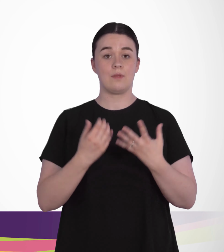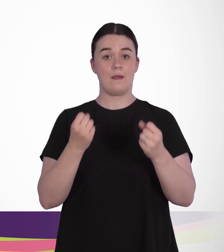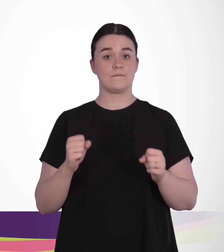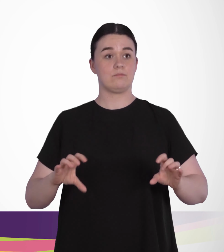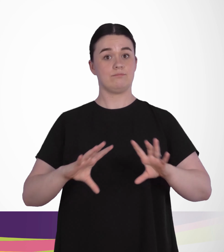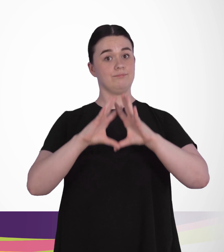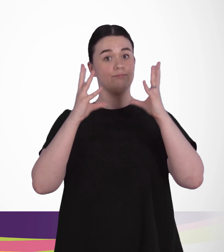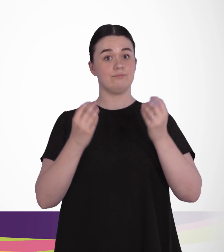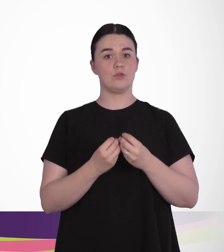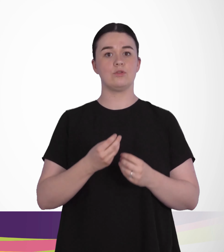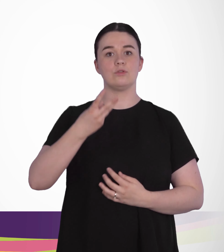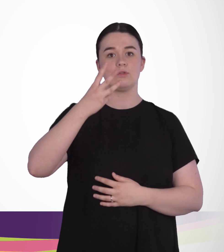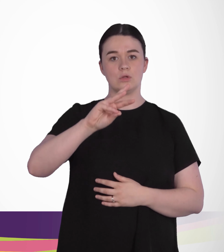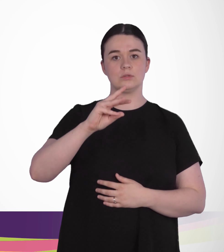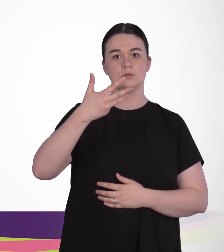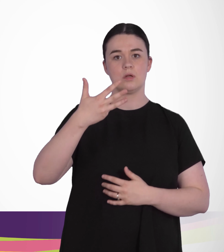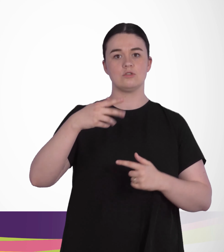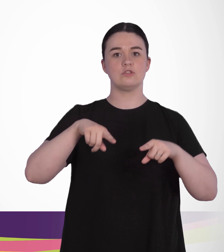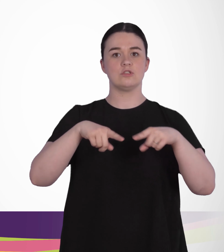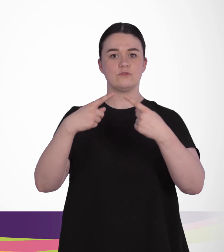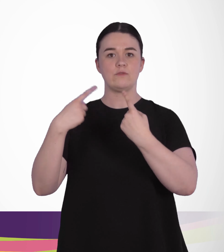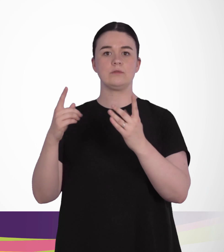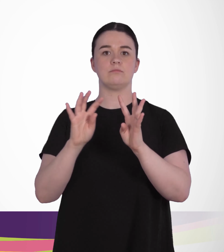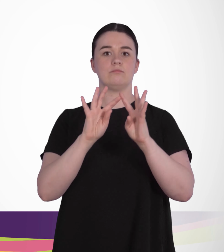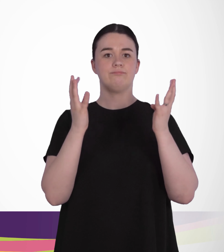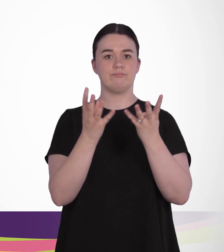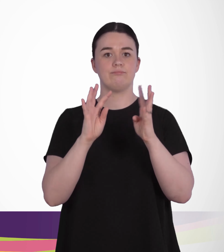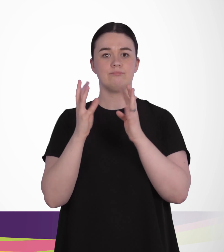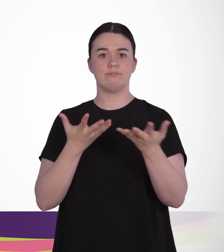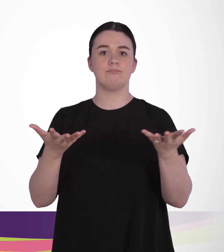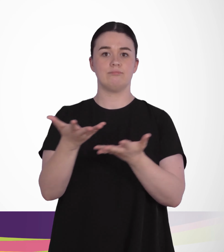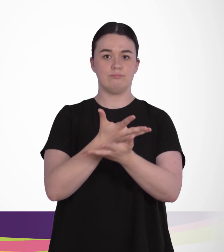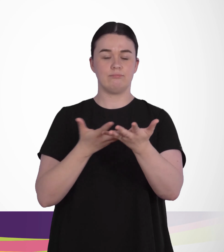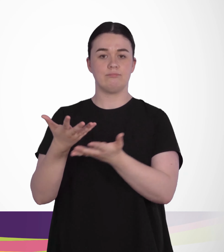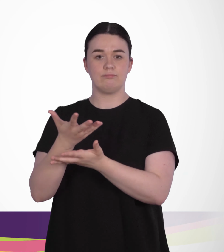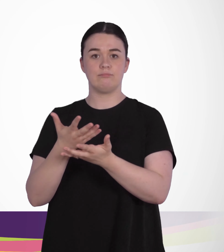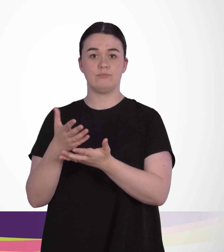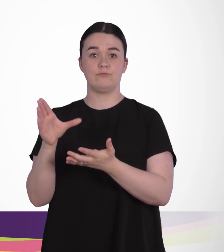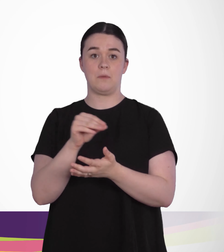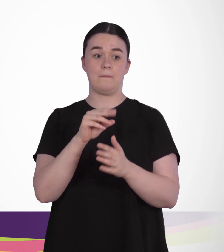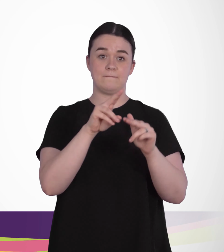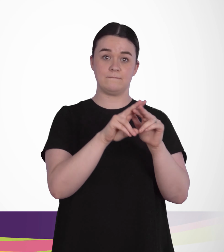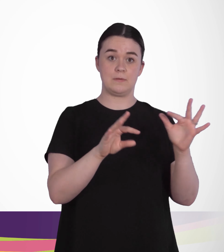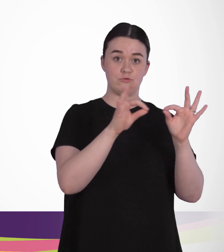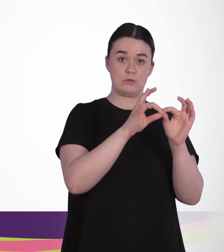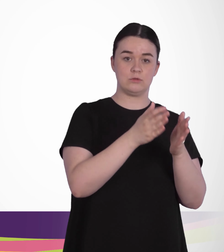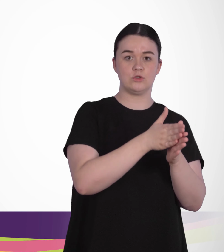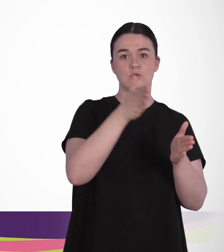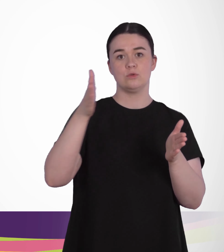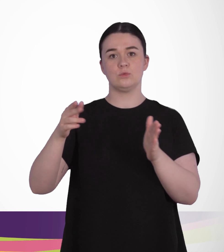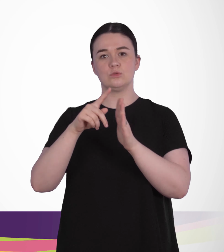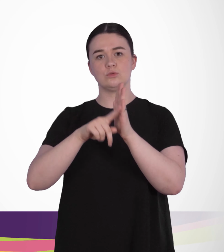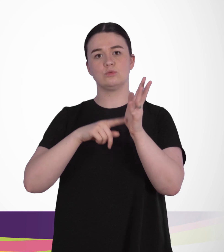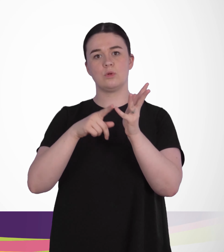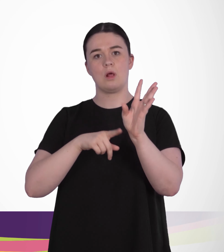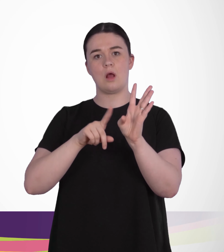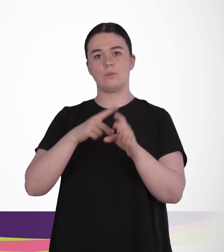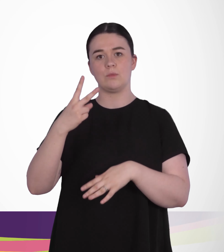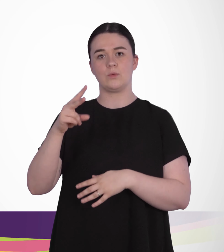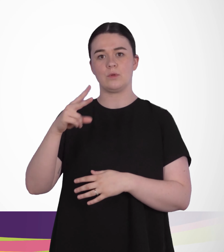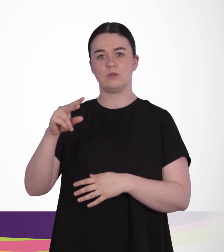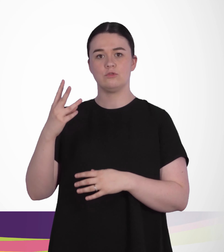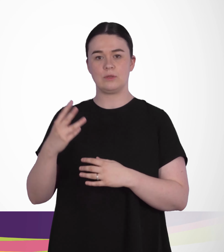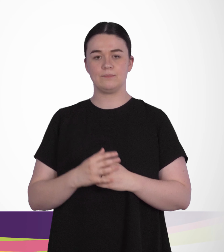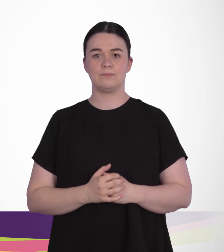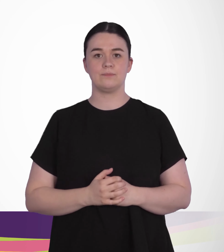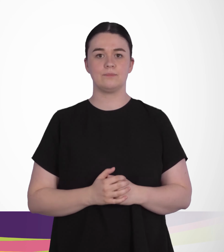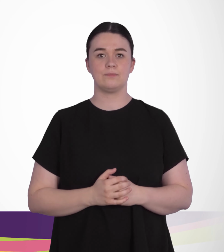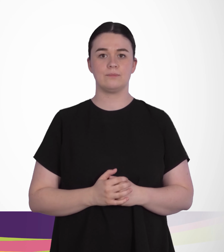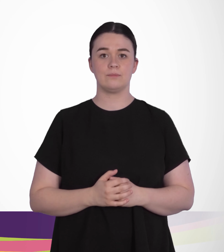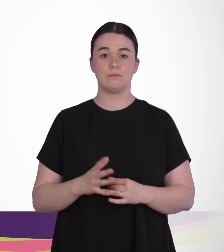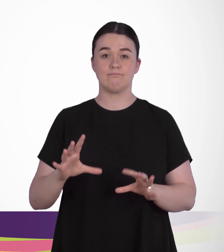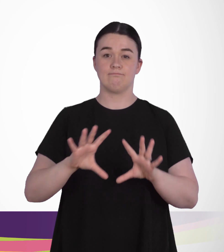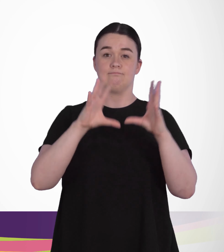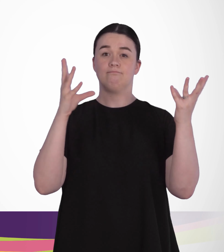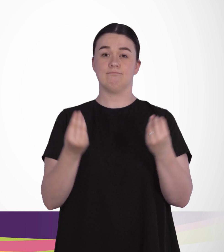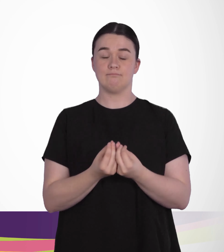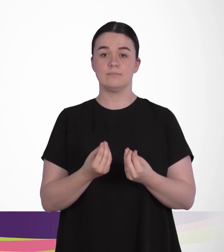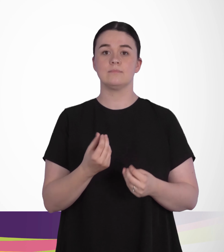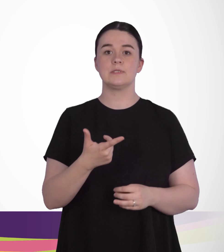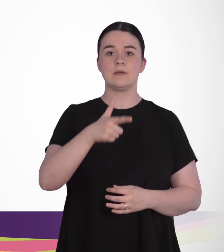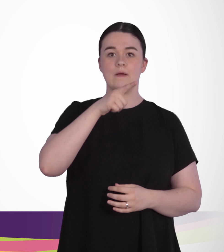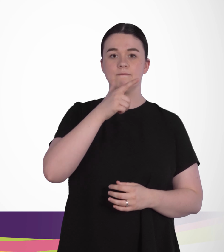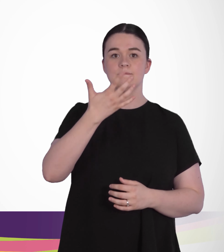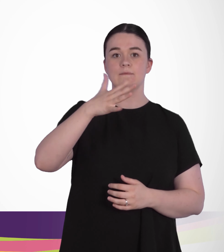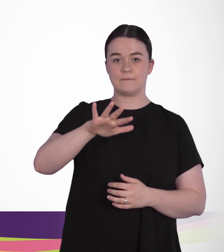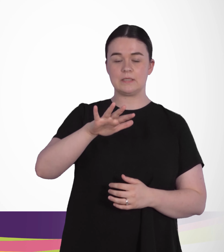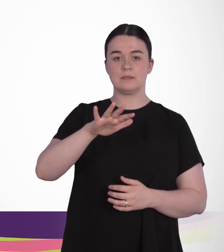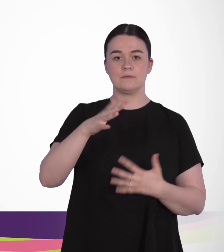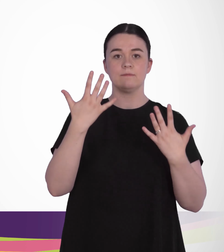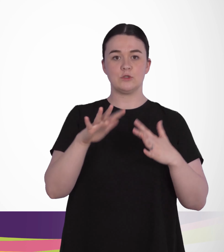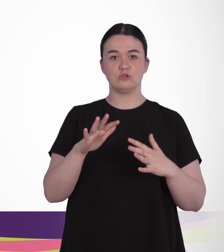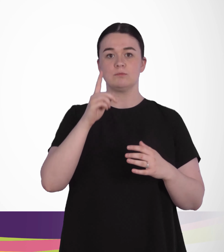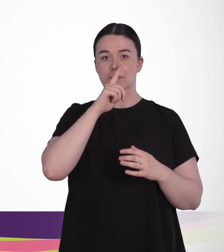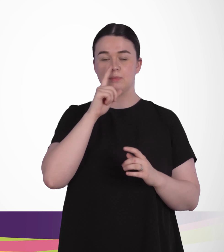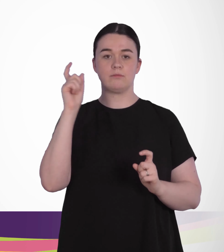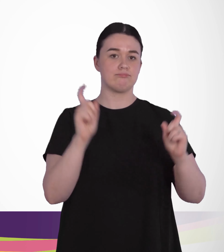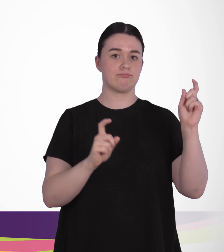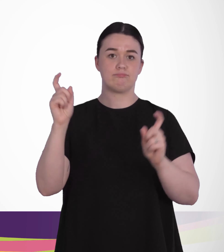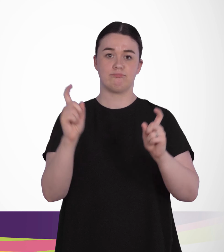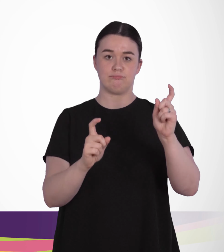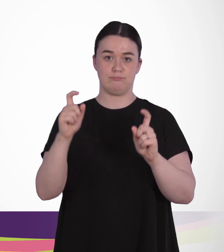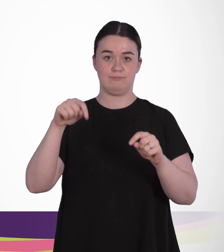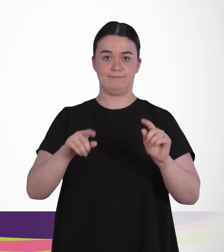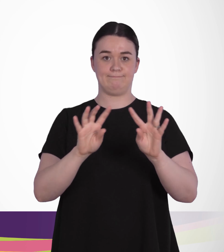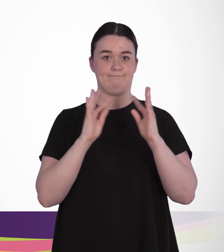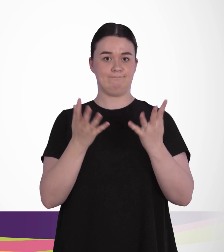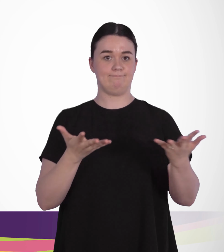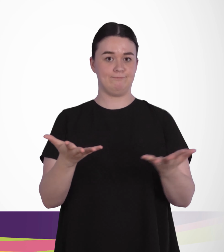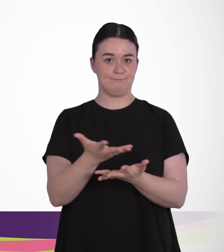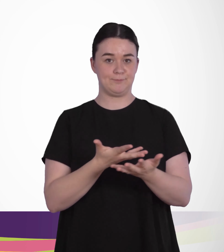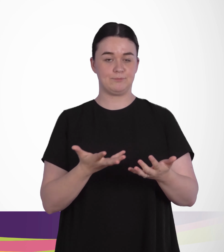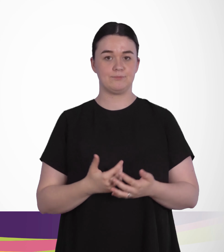There were 39 roundtables held between February and July 2023 with over 750 participants attending.